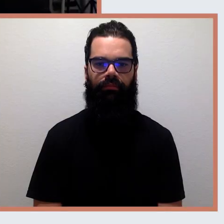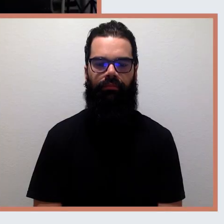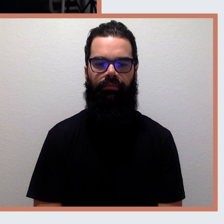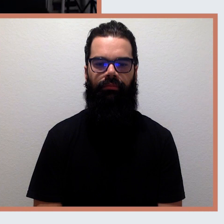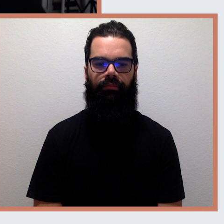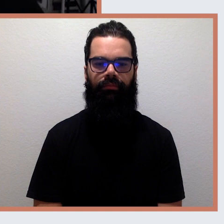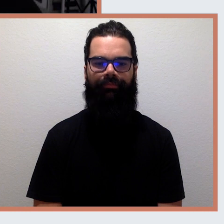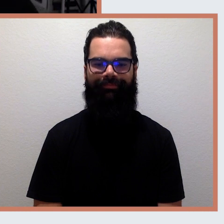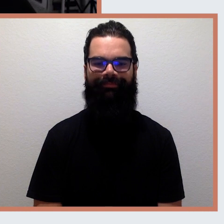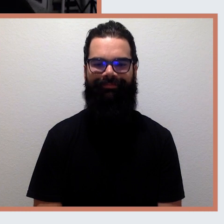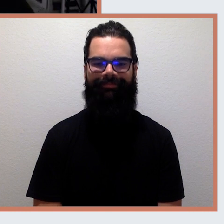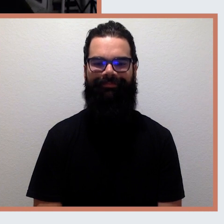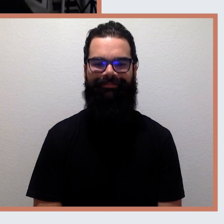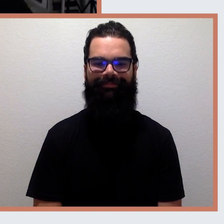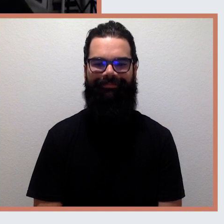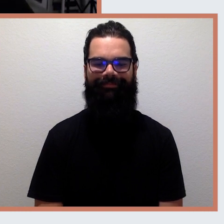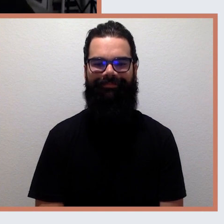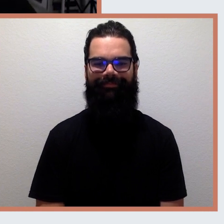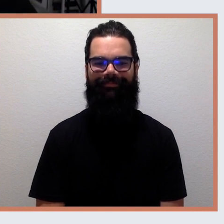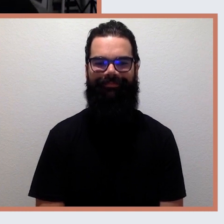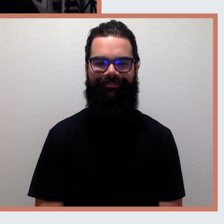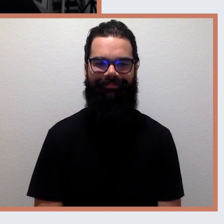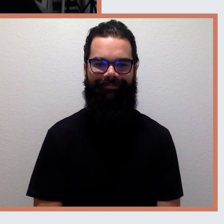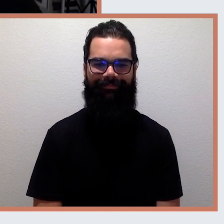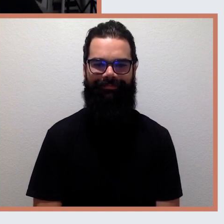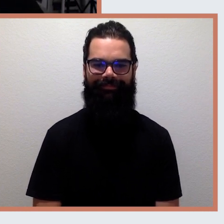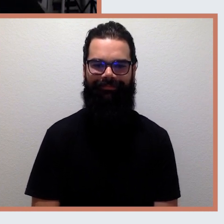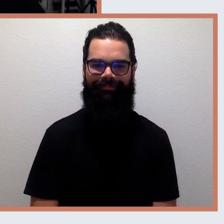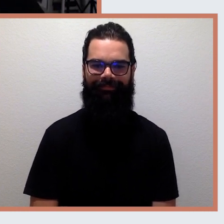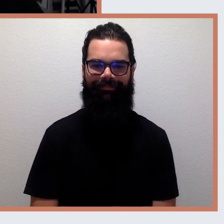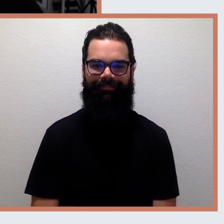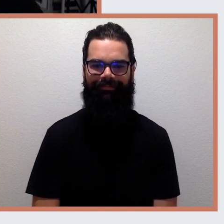We are thrilled to have Jaylen Moore join us today, and for our listeners,